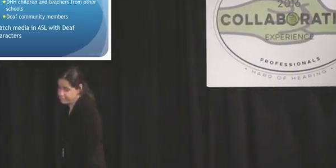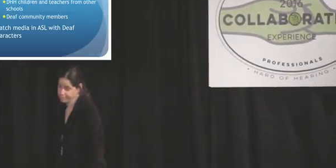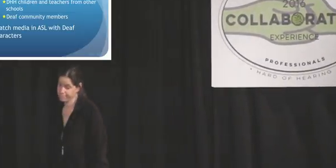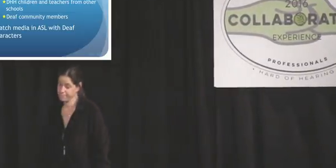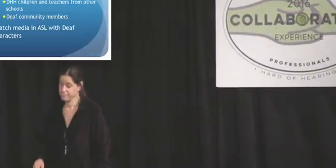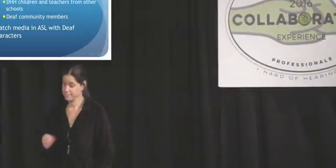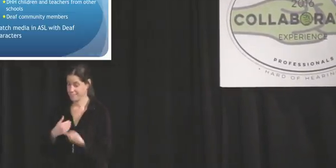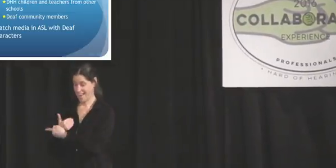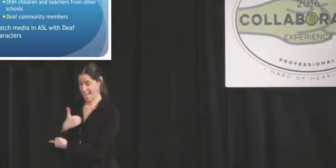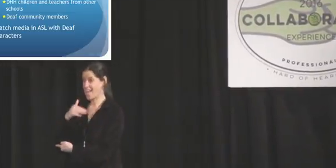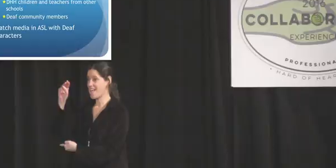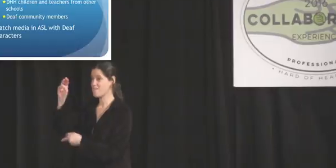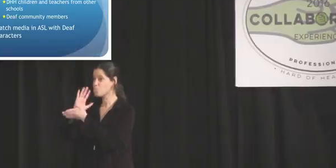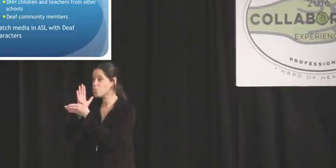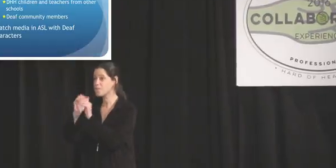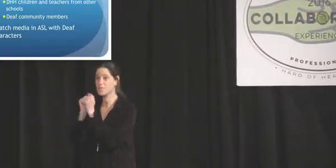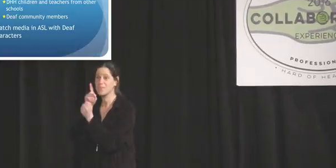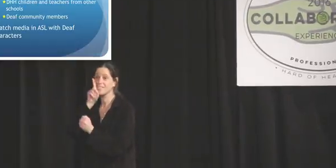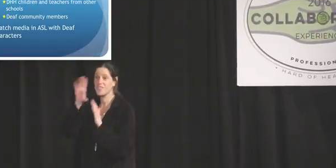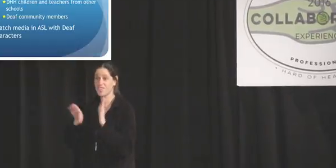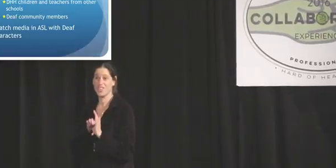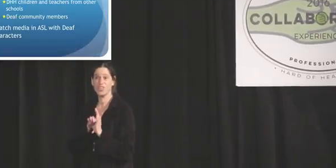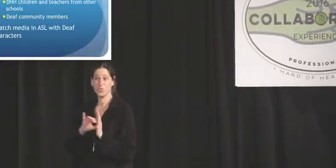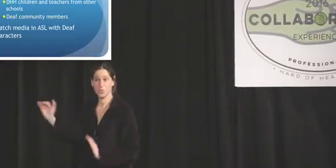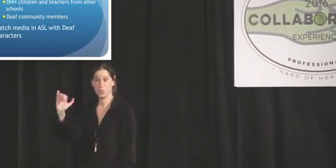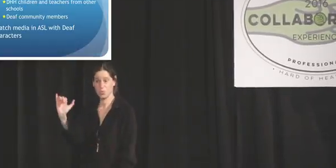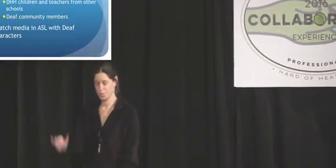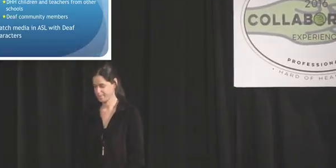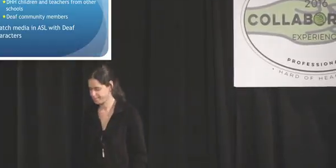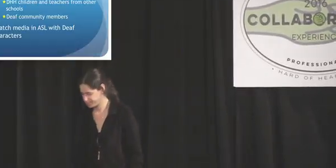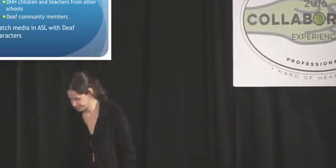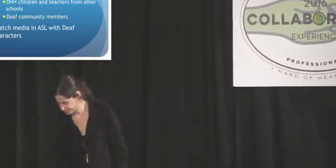And then the other thing that's possible to really do for children,